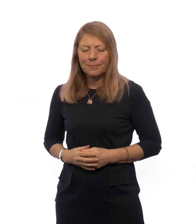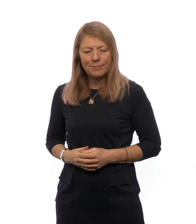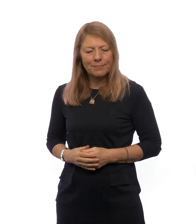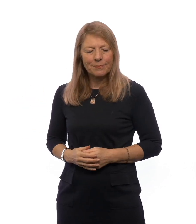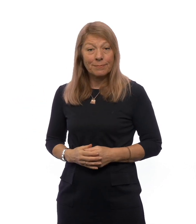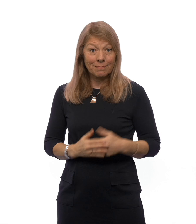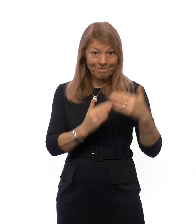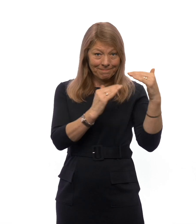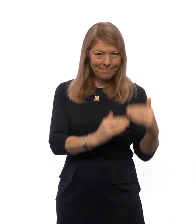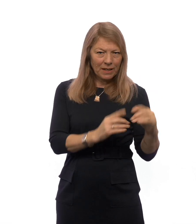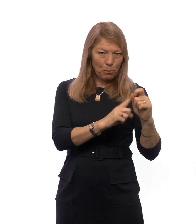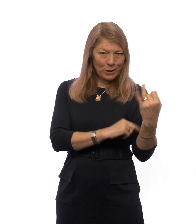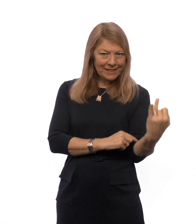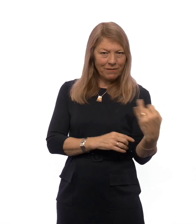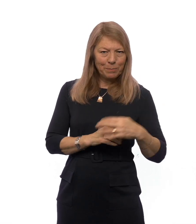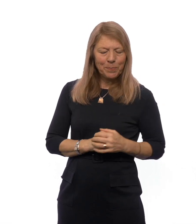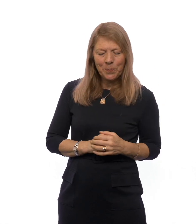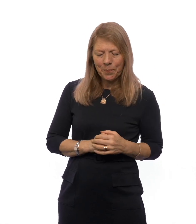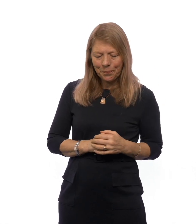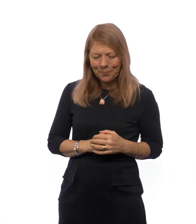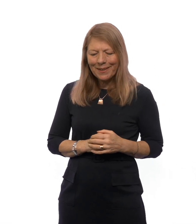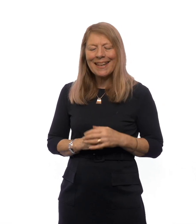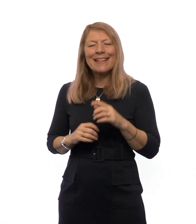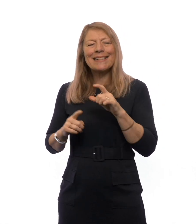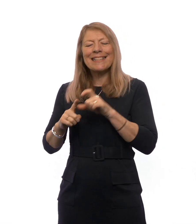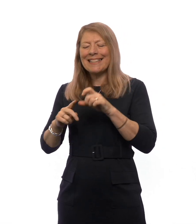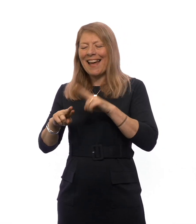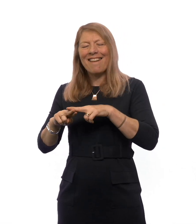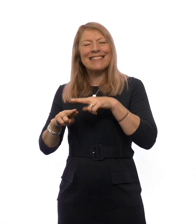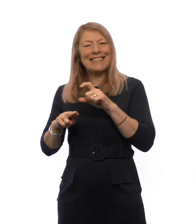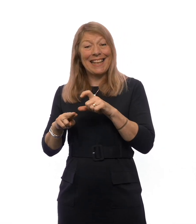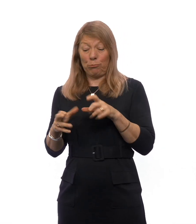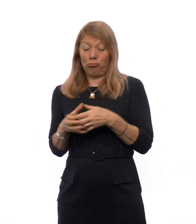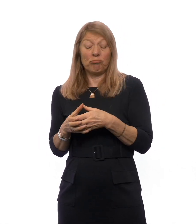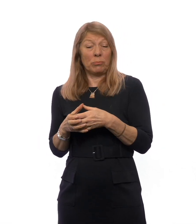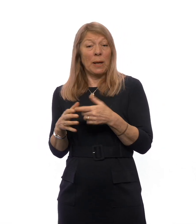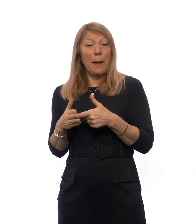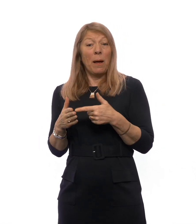7. As DfC's engagement with the deaf community is ongoing,